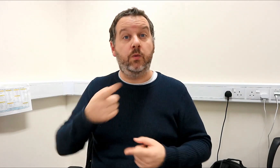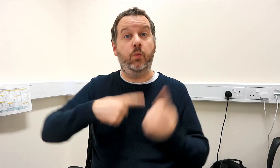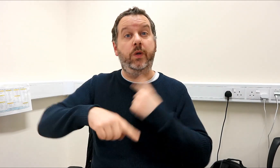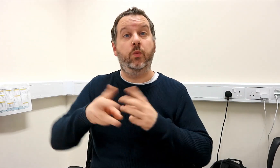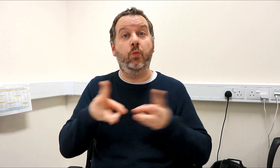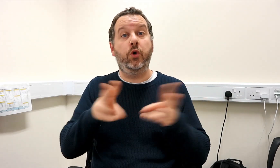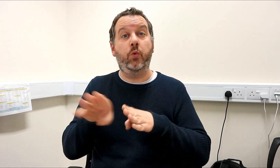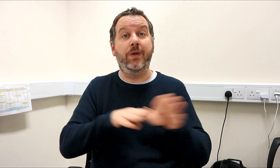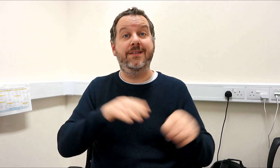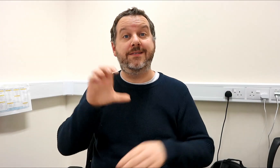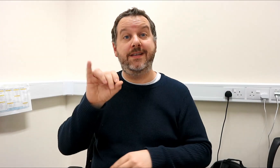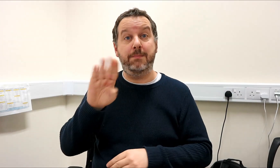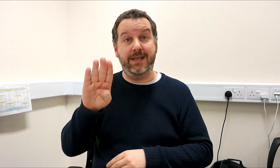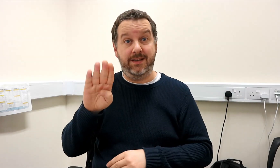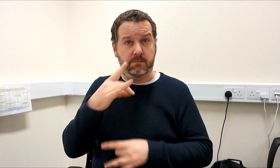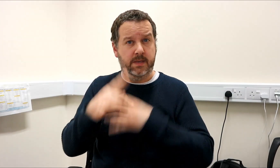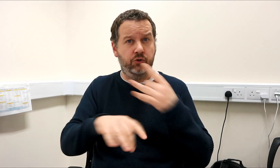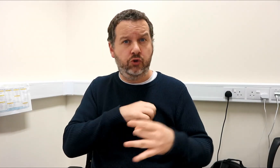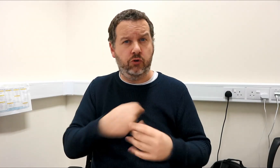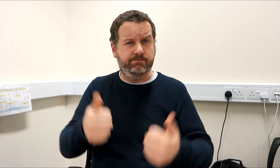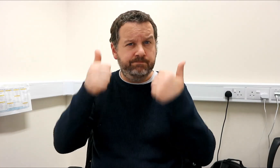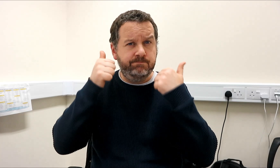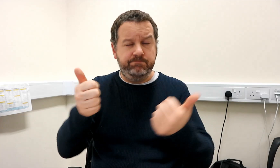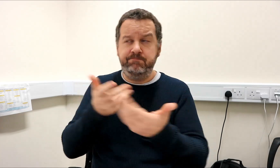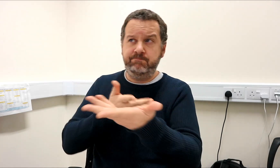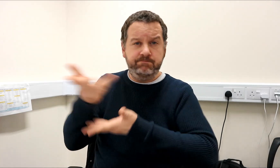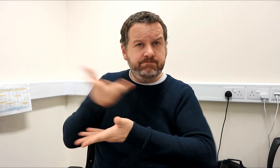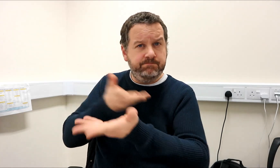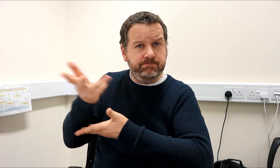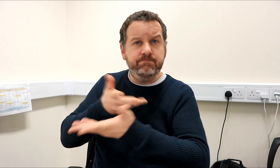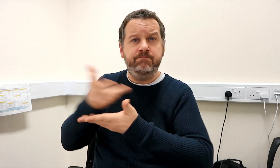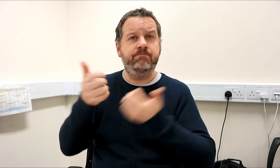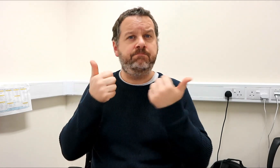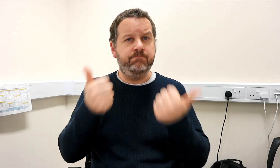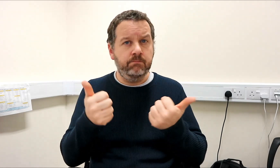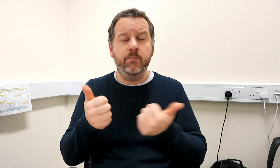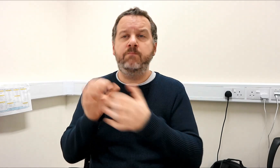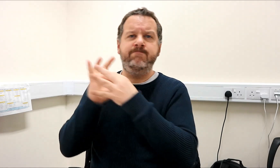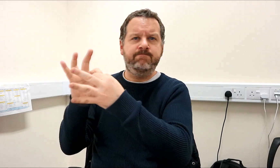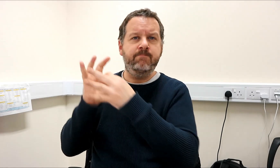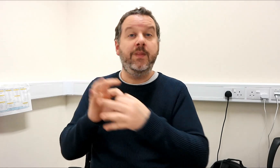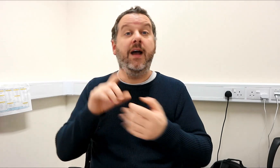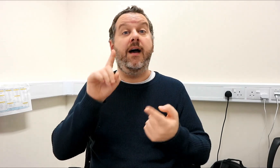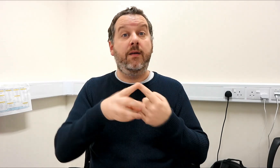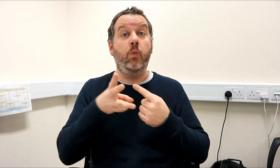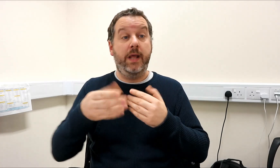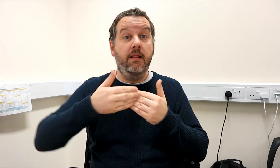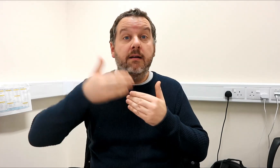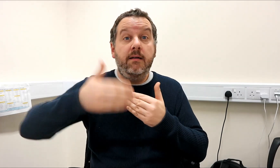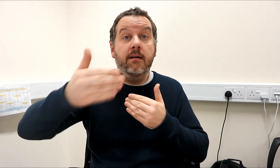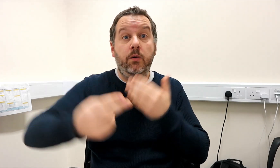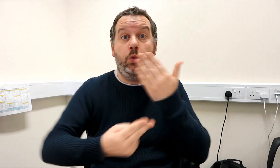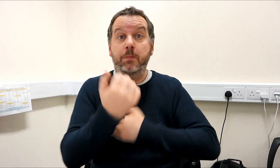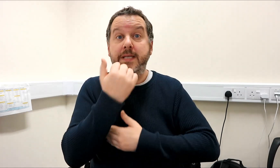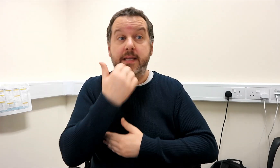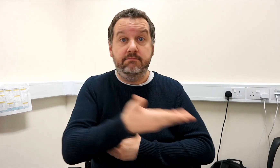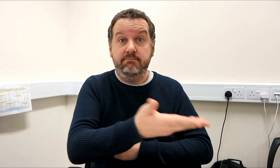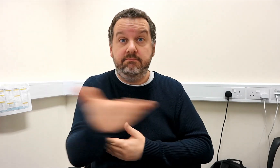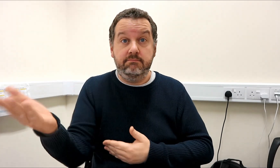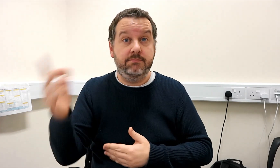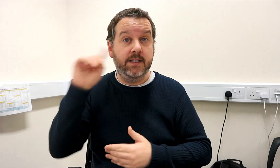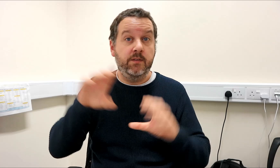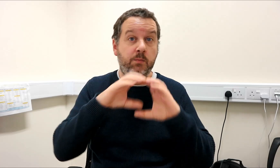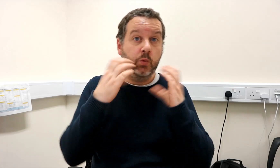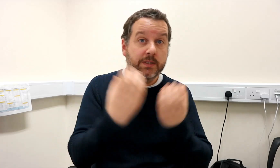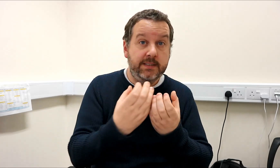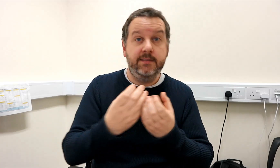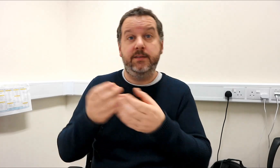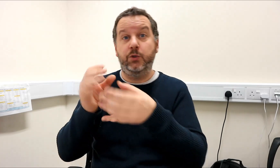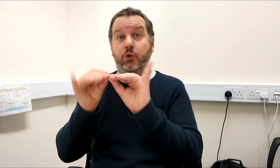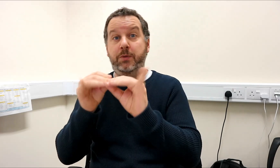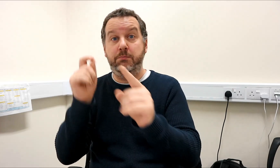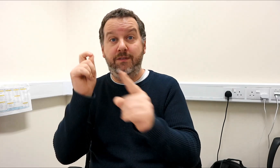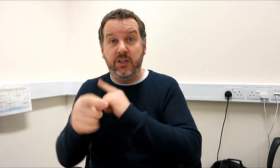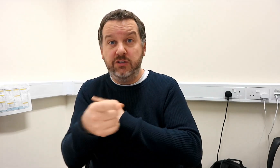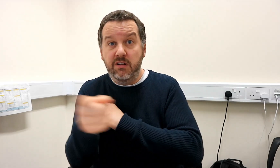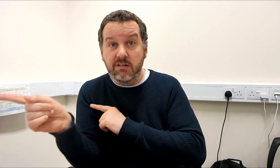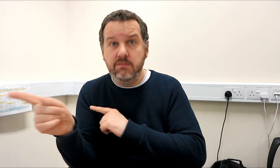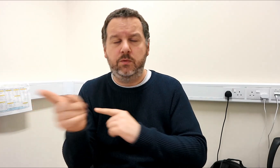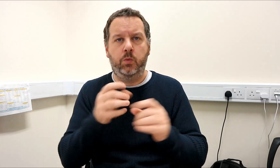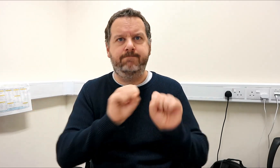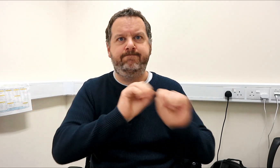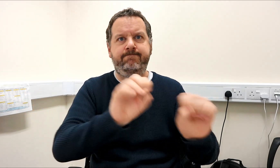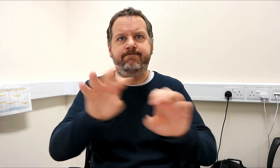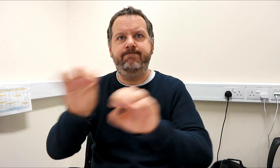We are now working with CIB to ensure this, and will update the Deaf community and interpreting profession